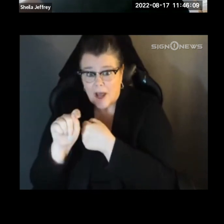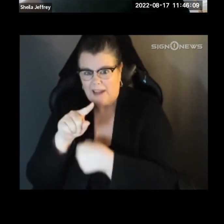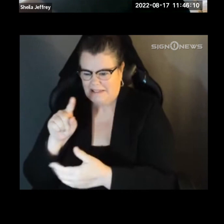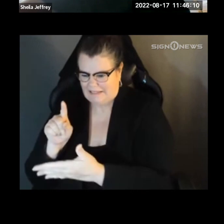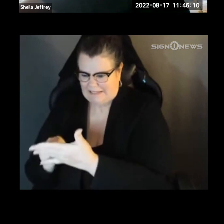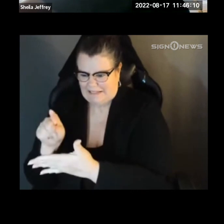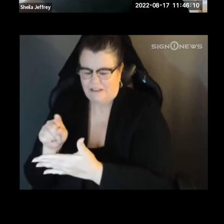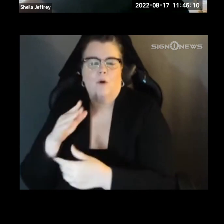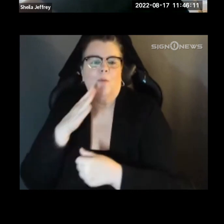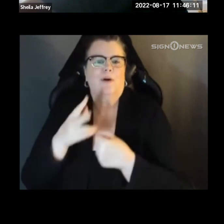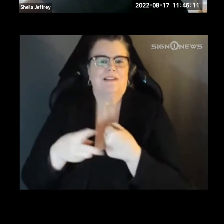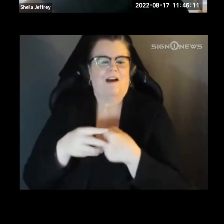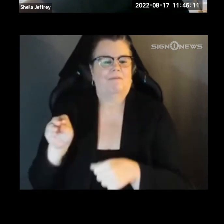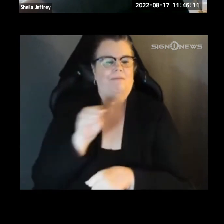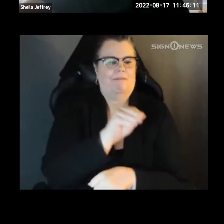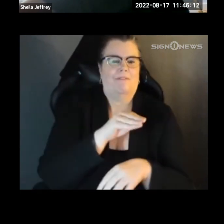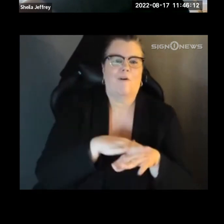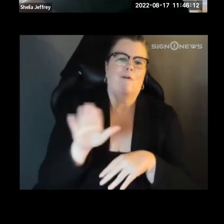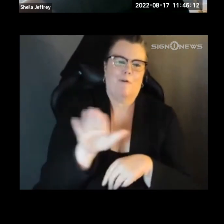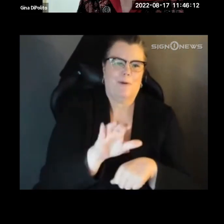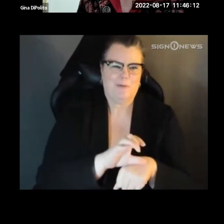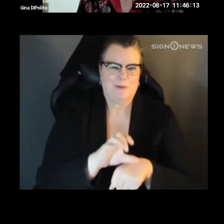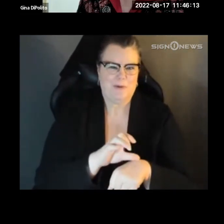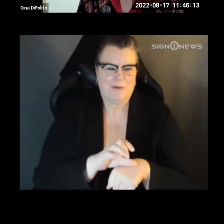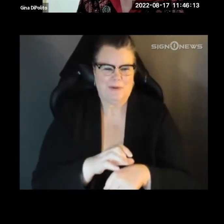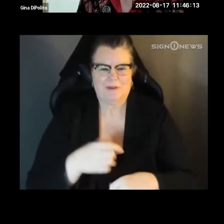now